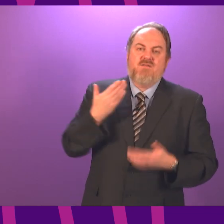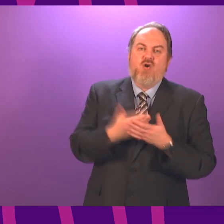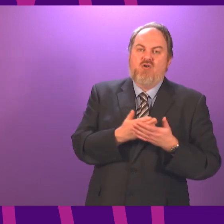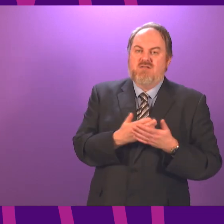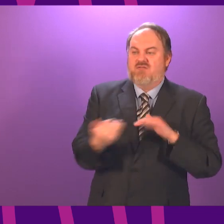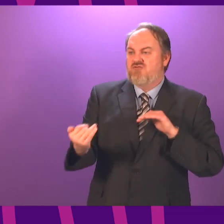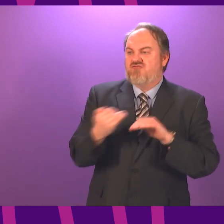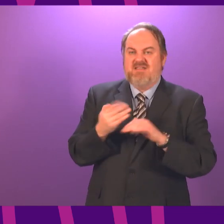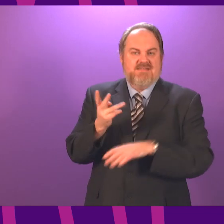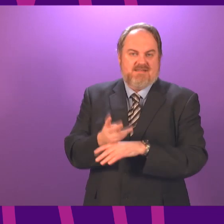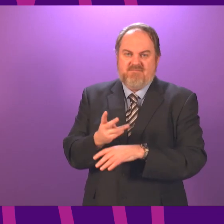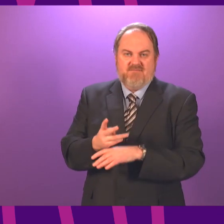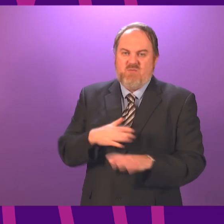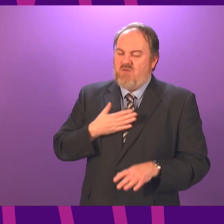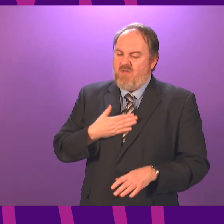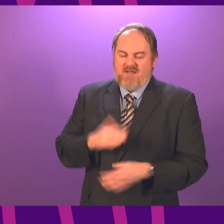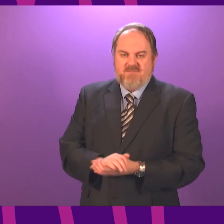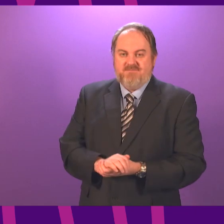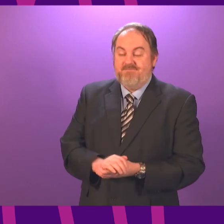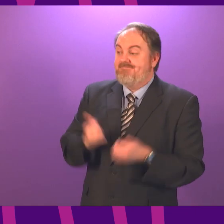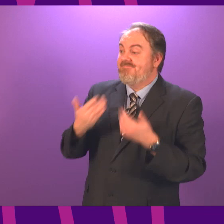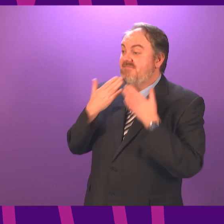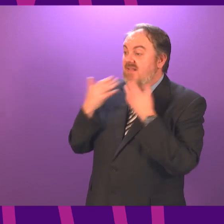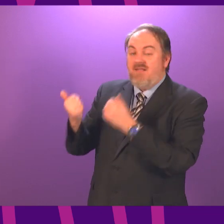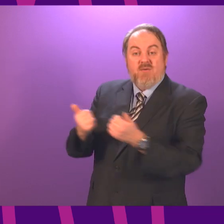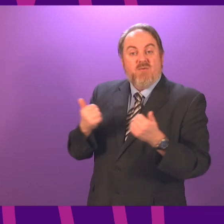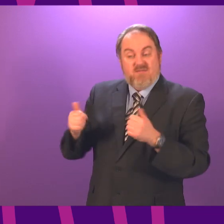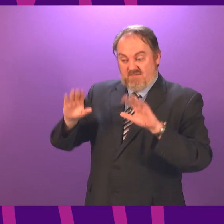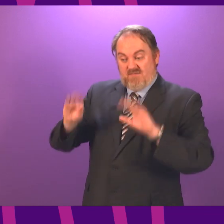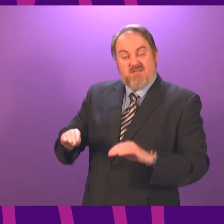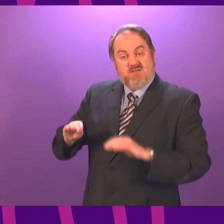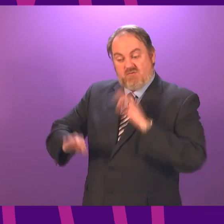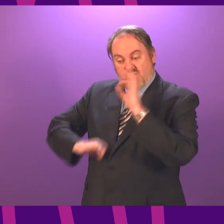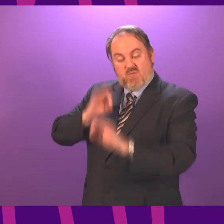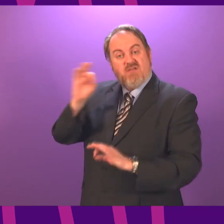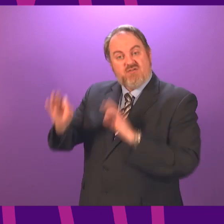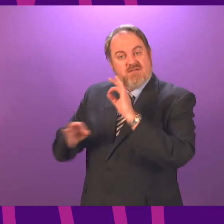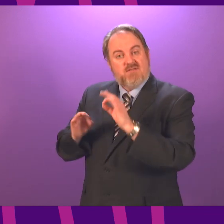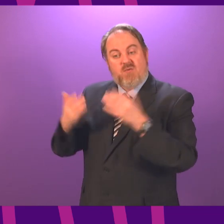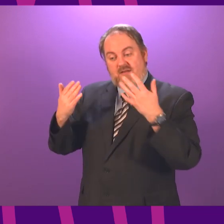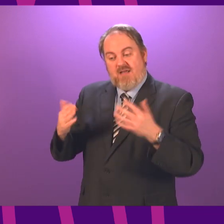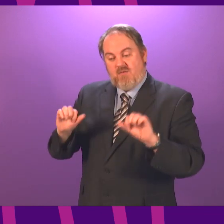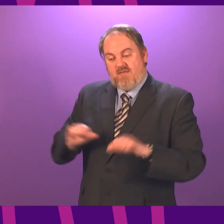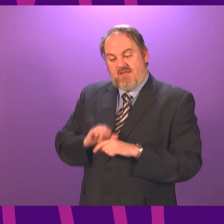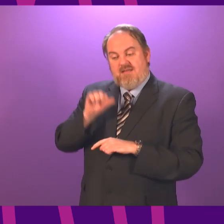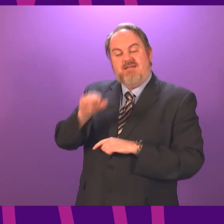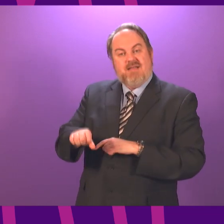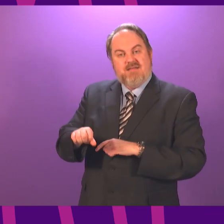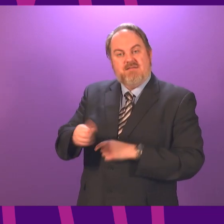sleeping. The Deputy Presiding Officer: That concludes questions on the First Minister’s statement.